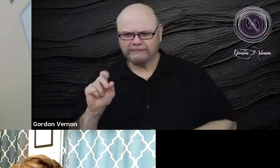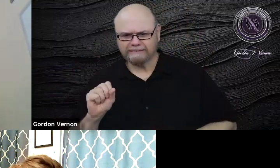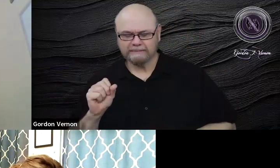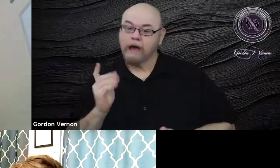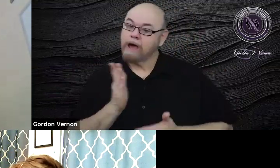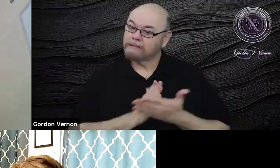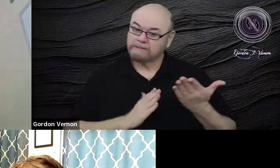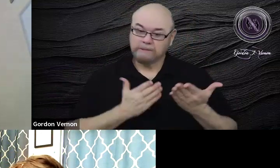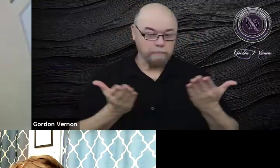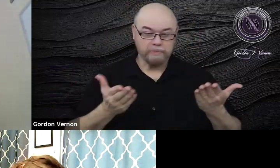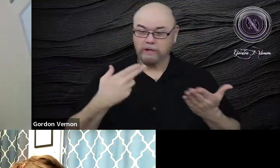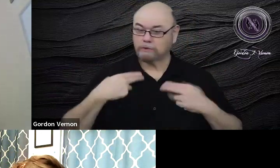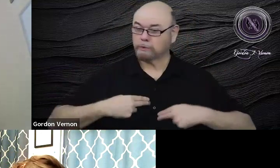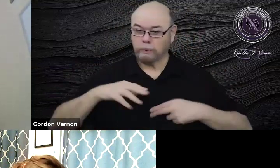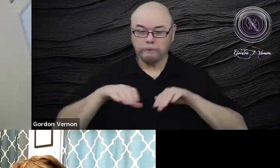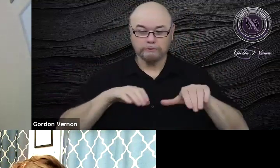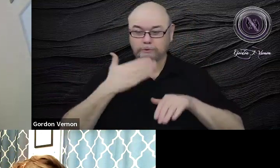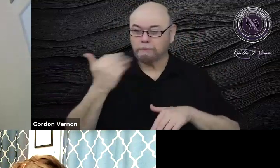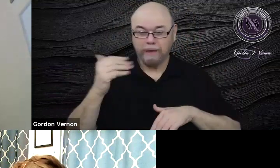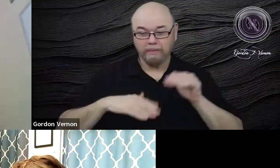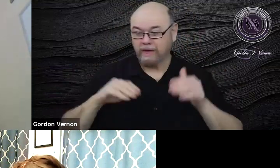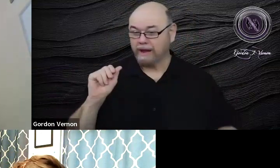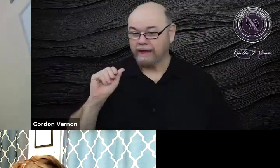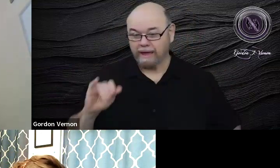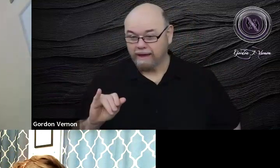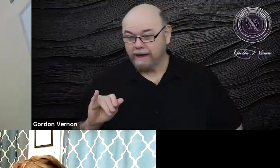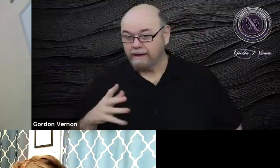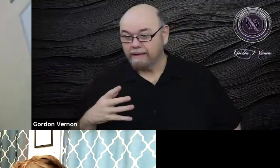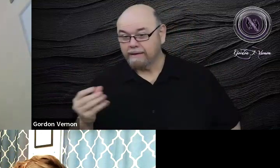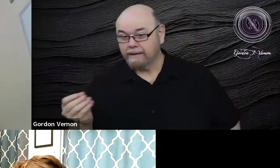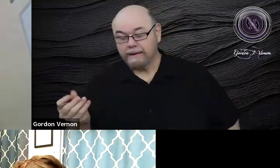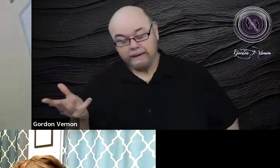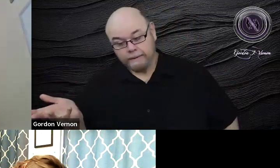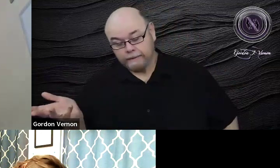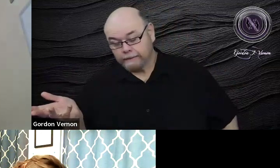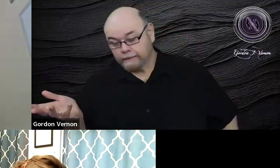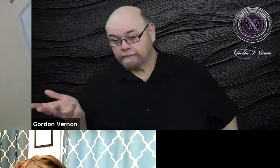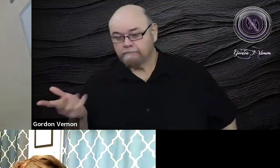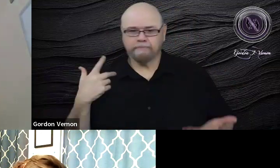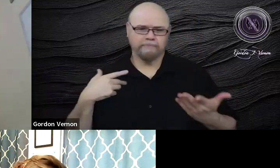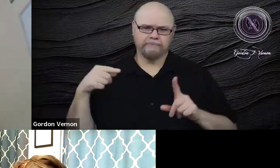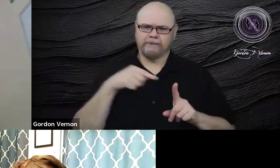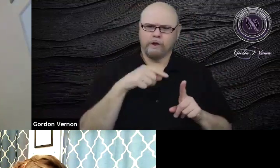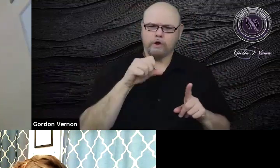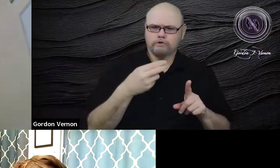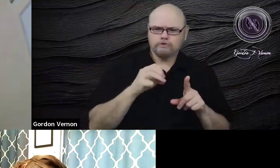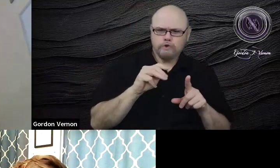to those levels of sound presentation and those SNR levels, which are really challenging,